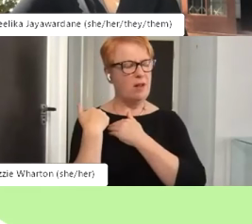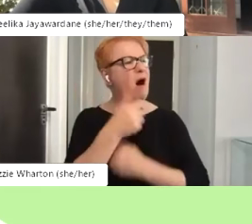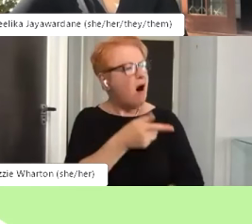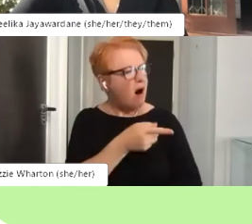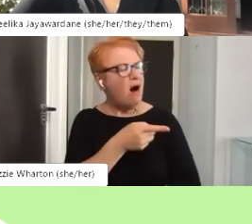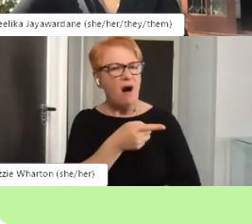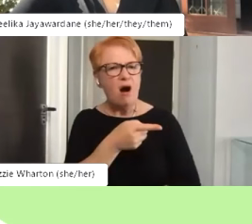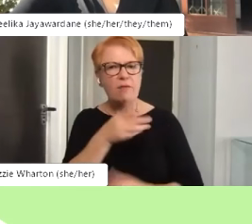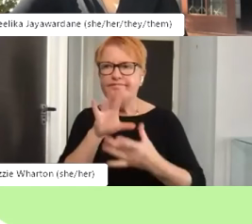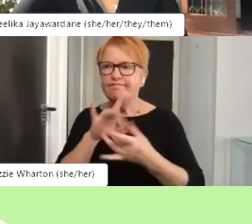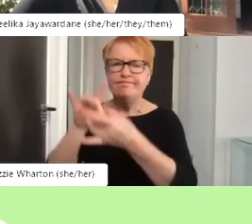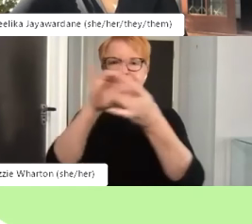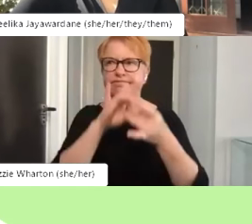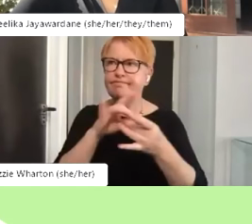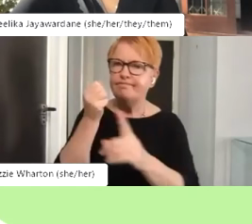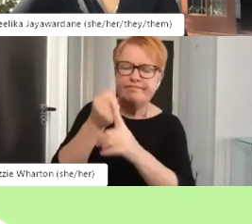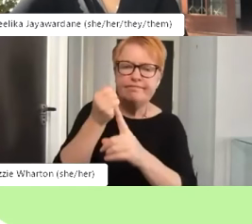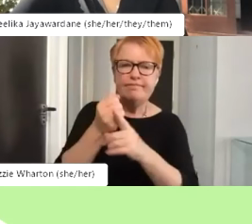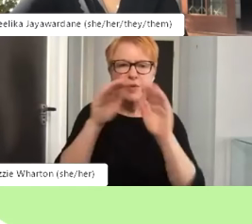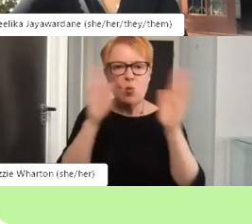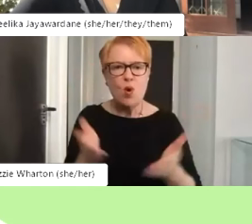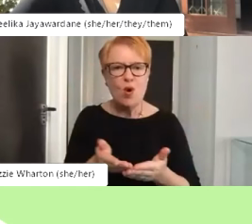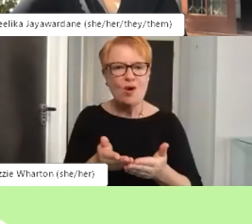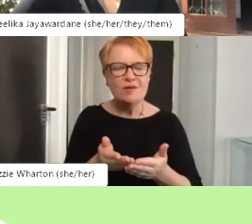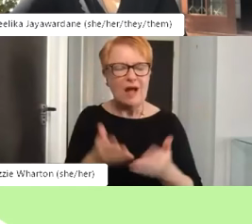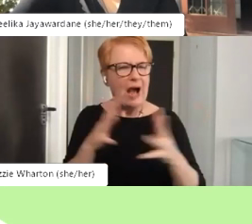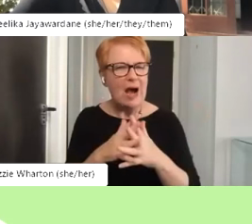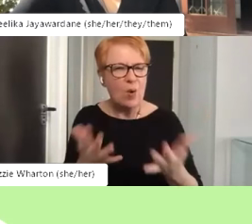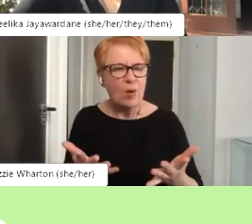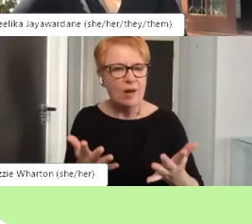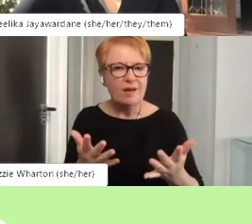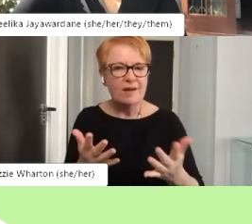As our speakers suggest, through their work, there may be more productive ways that artists